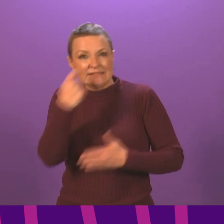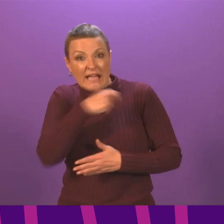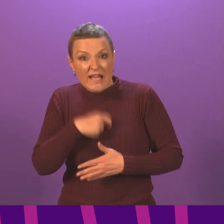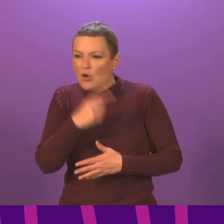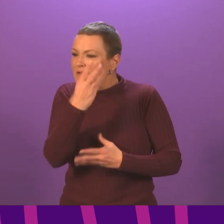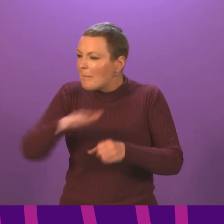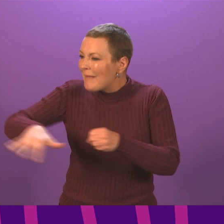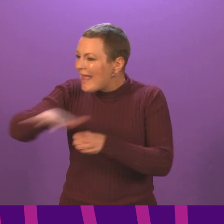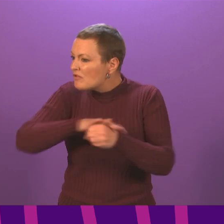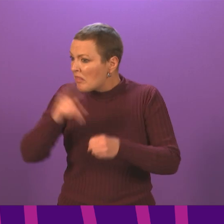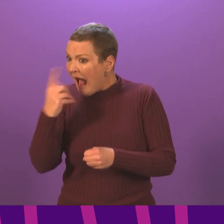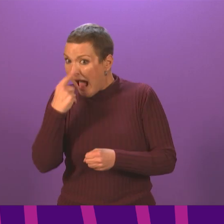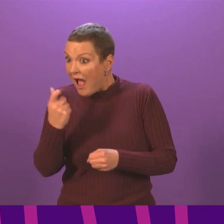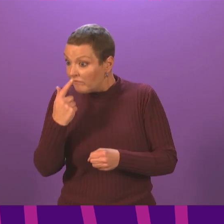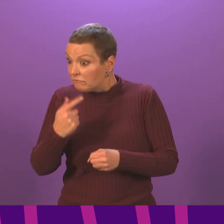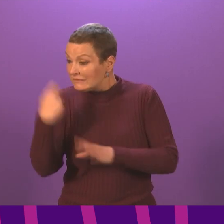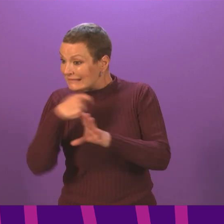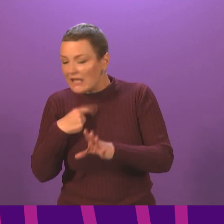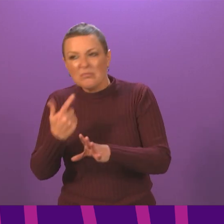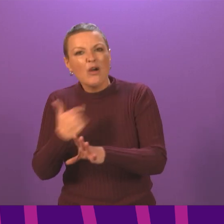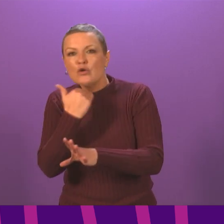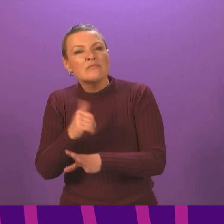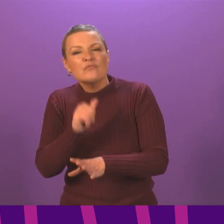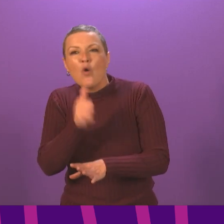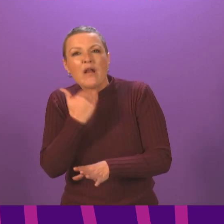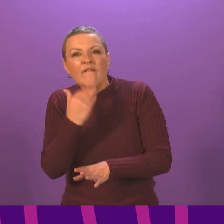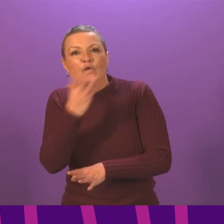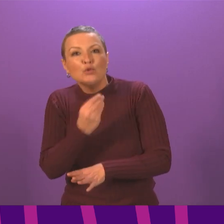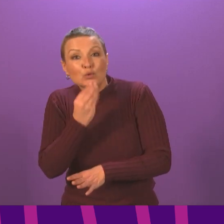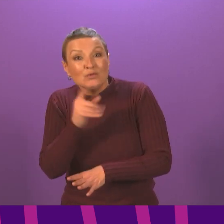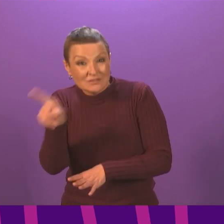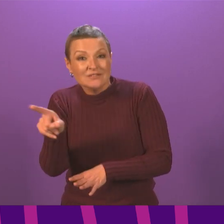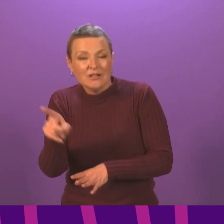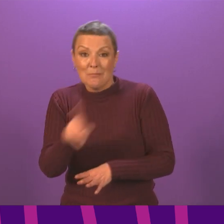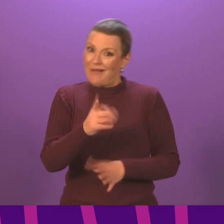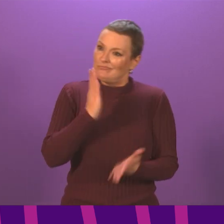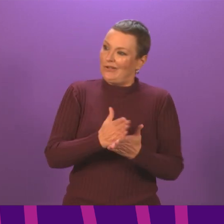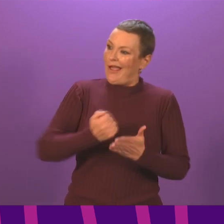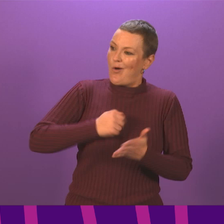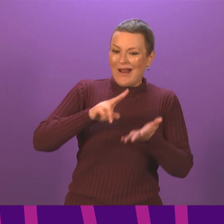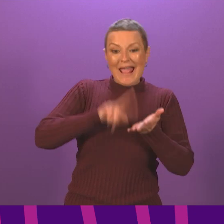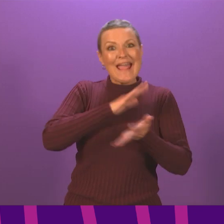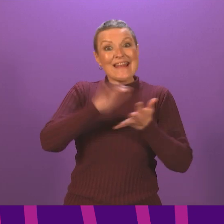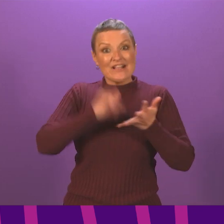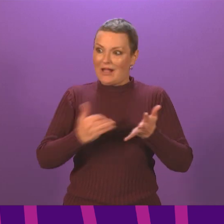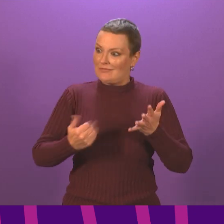through our NHS labs, although, to a large extent, our NHS labs will now be fully utilised